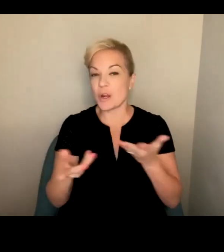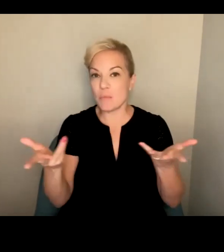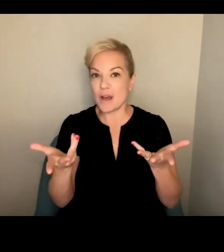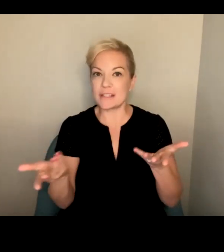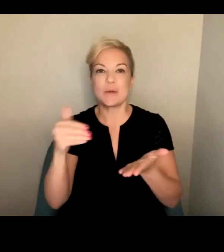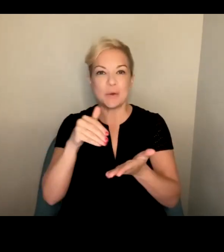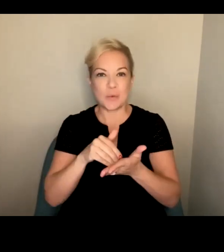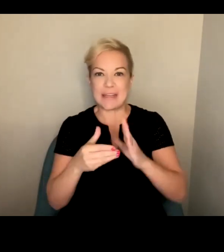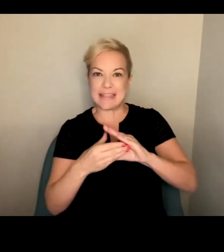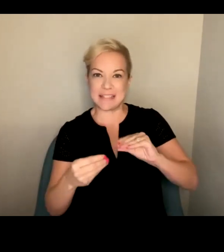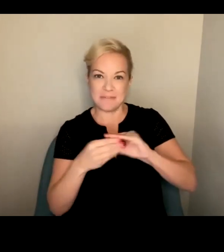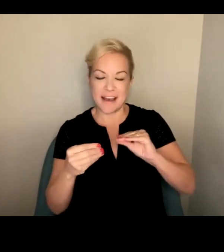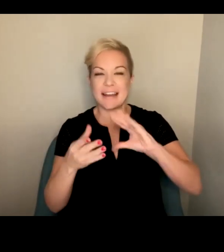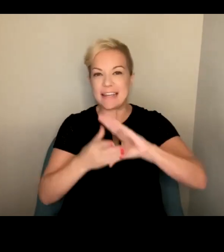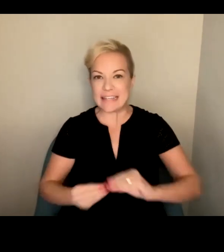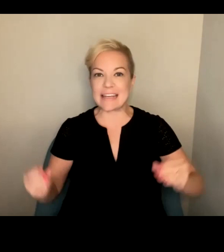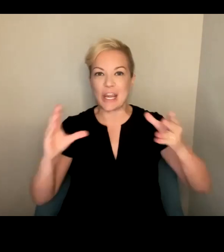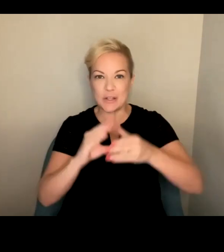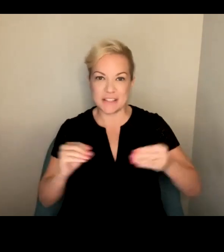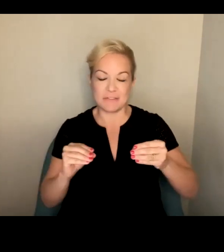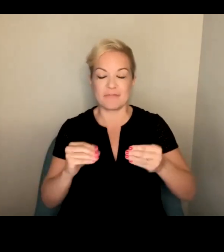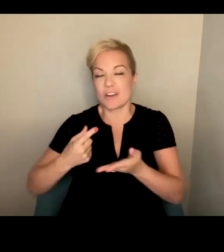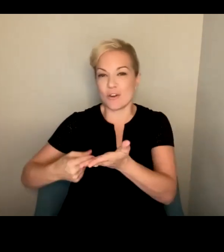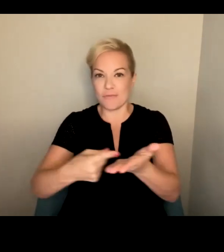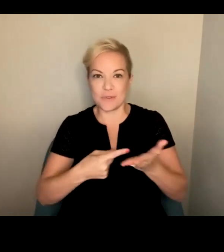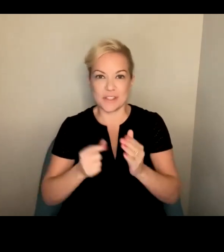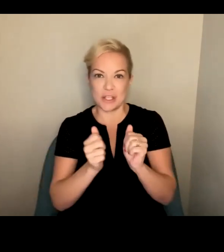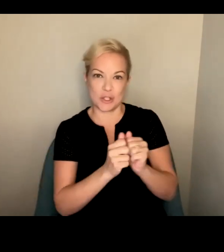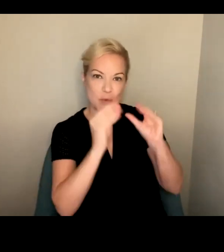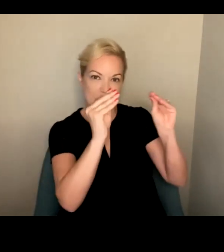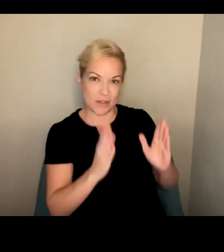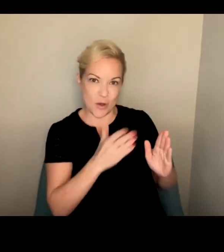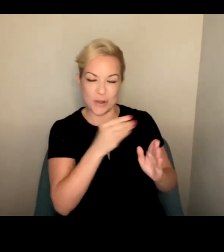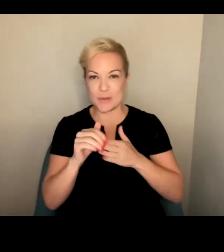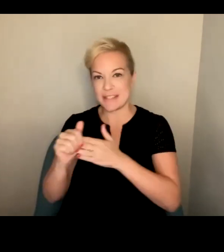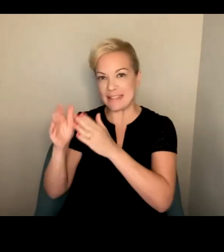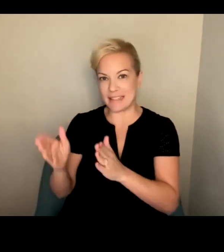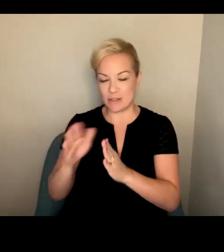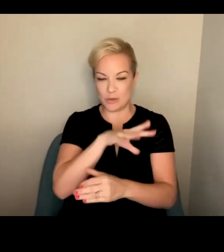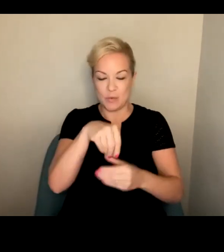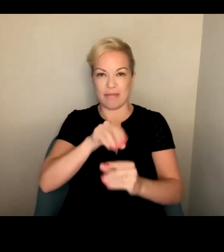series of conversations with scholars and leaders in the cultural sector. I'm Deborah Schwartz, I